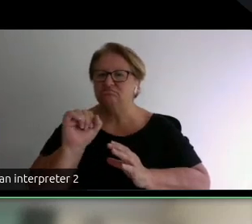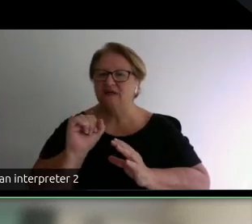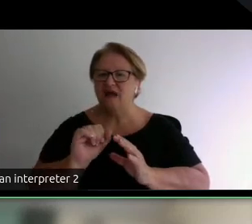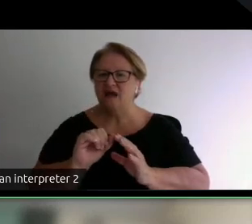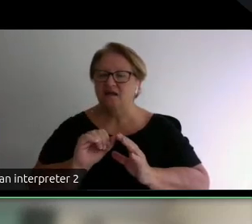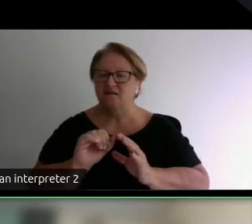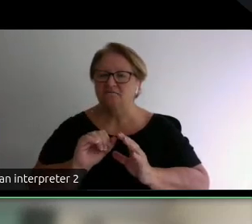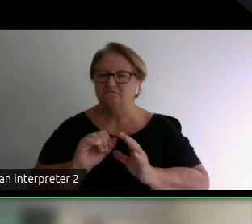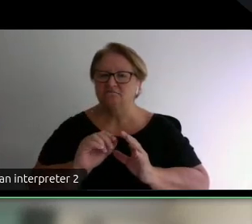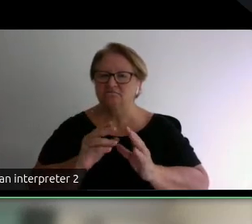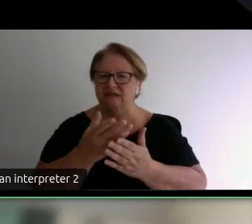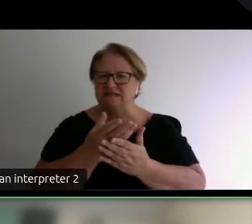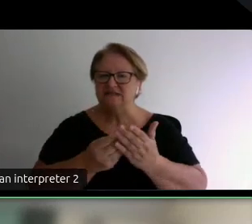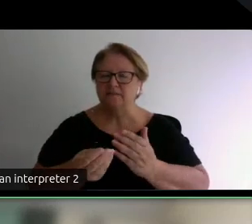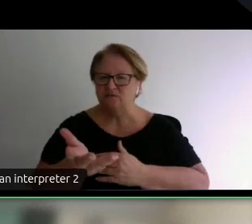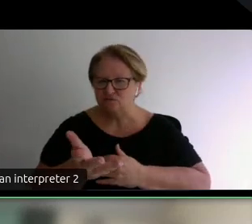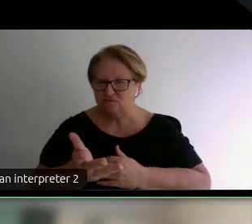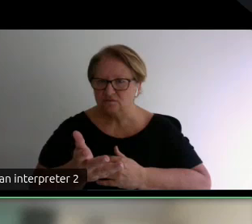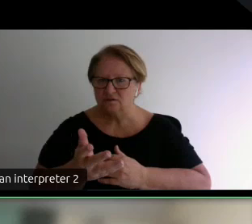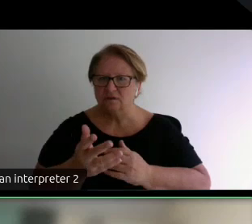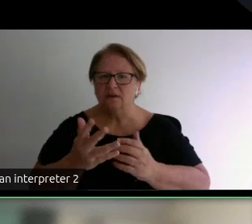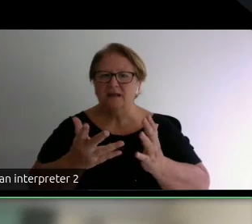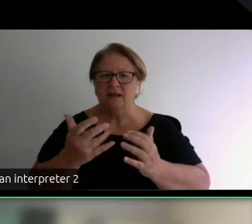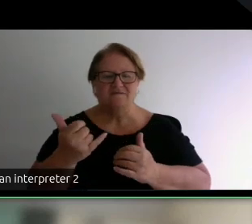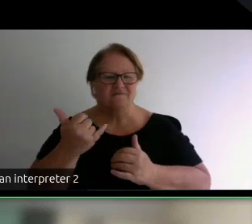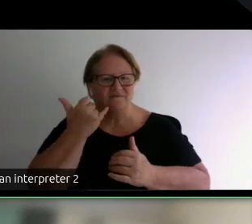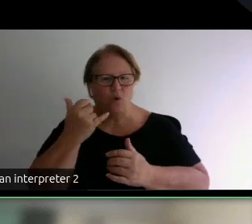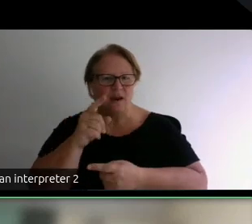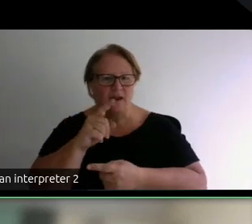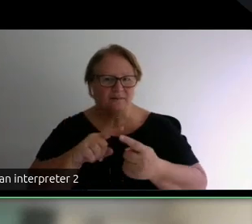and that's where they would have a telephone meeting with the arbitrator and provide further